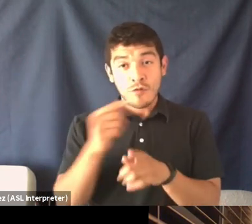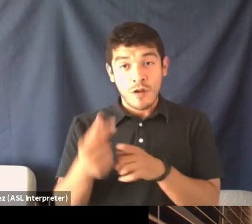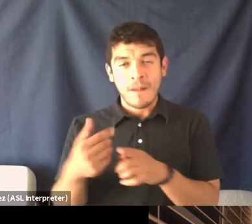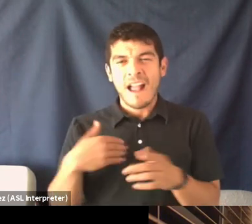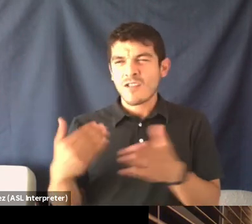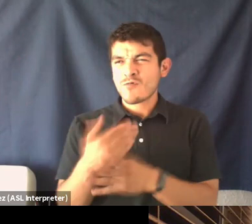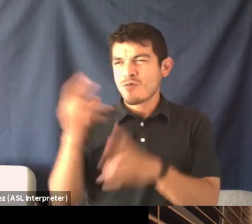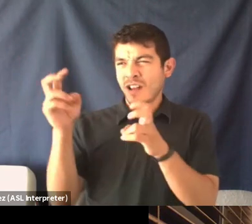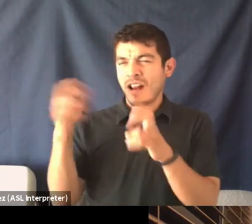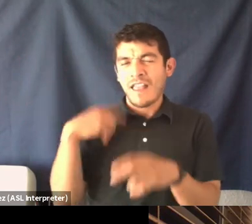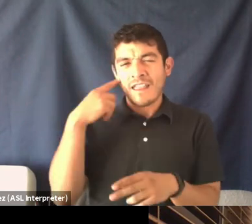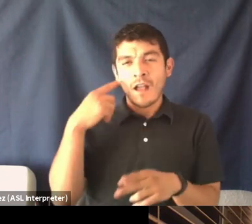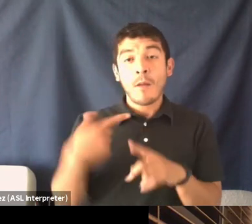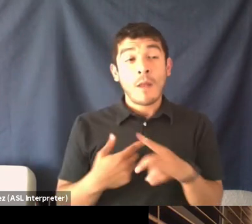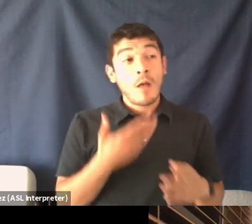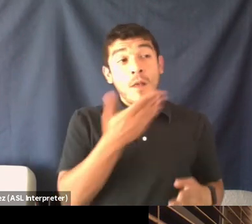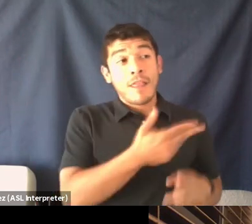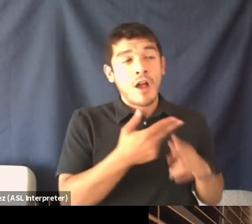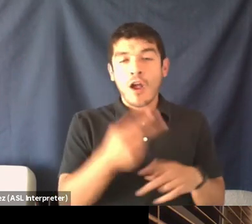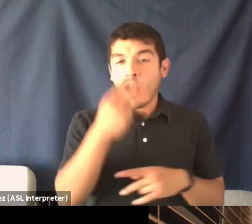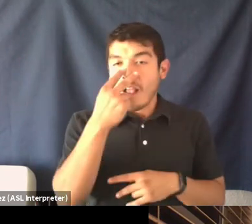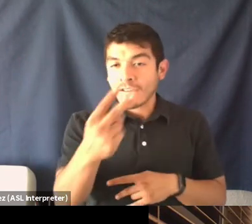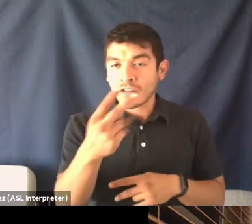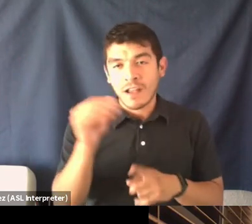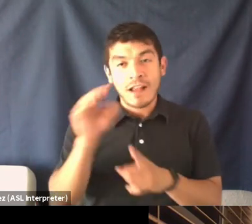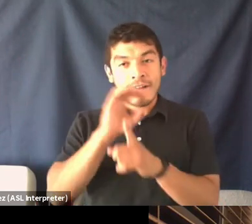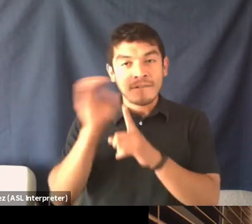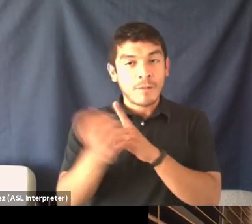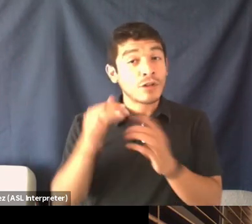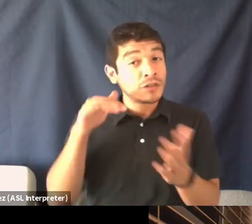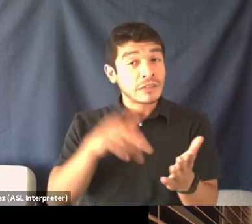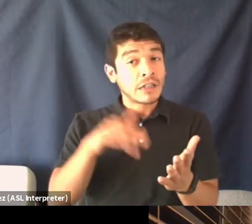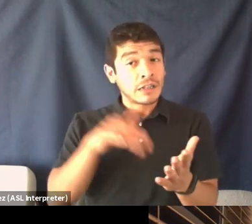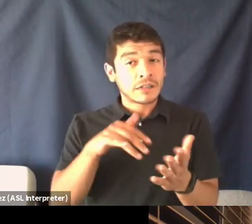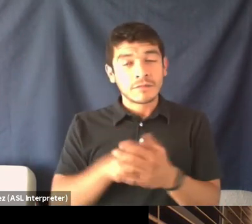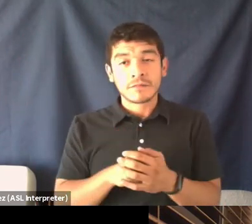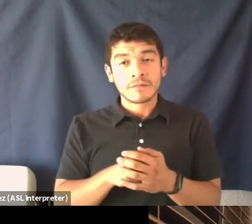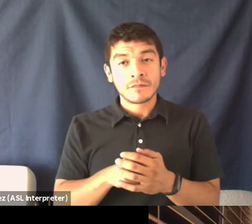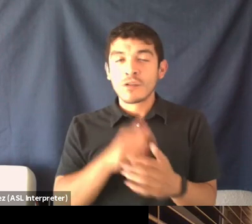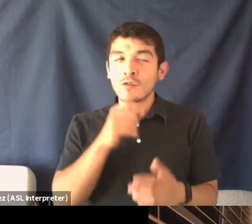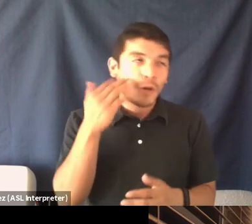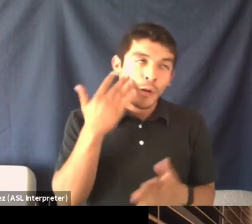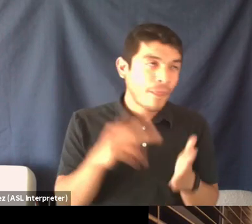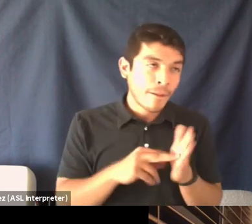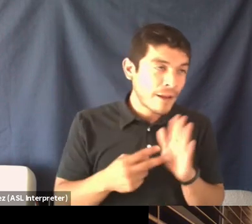But when I was there, it was called Visual and Environmental Studies. Which is, you know, who knows what that means. But for me, it meant a lot.